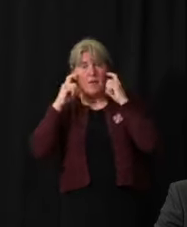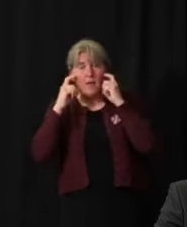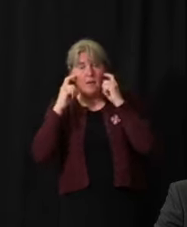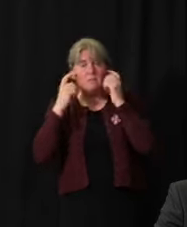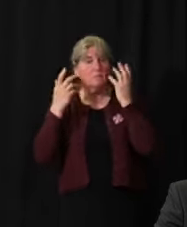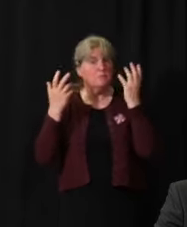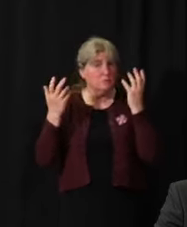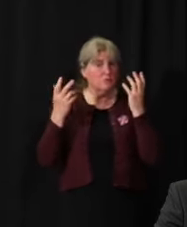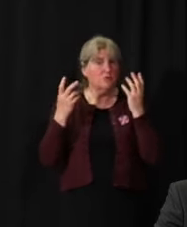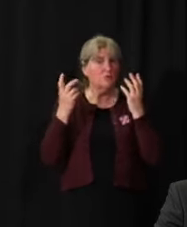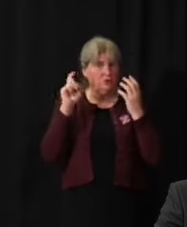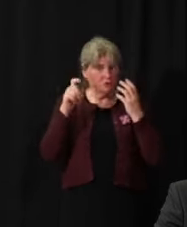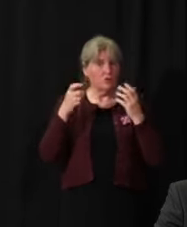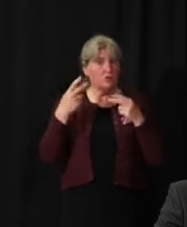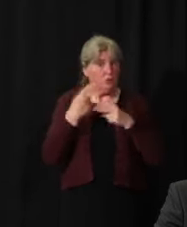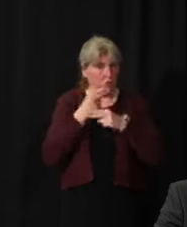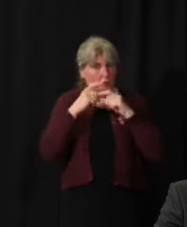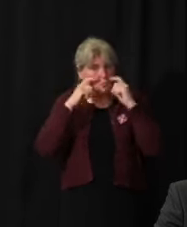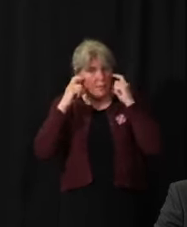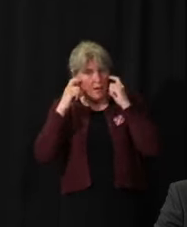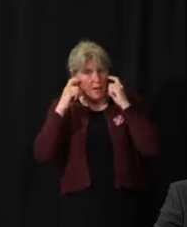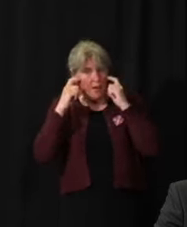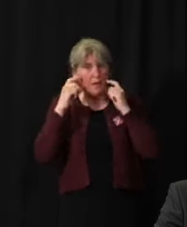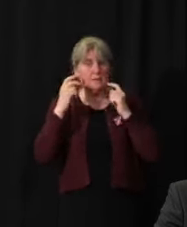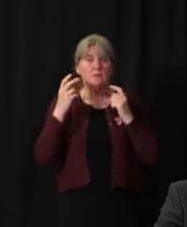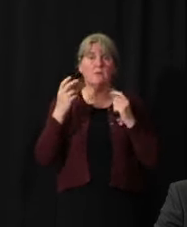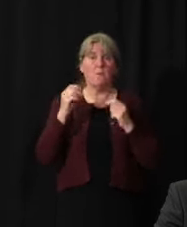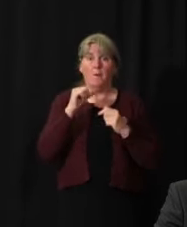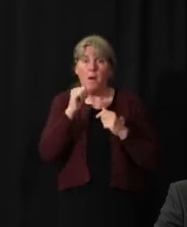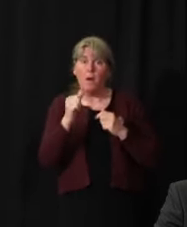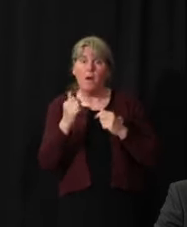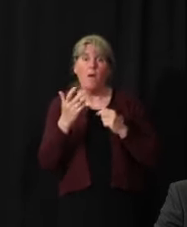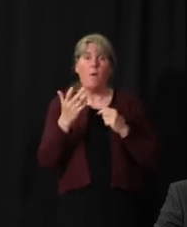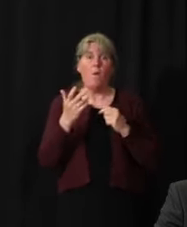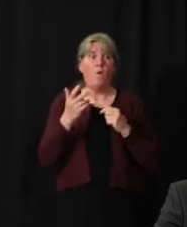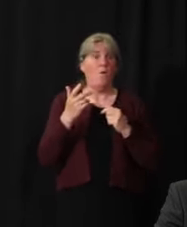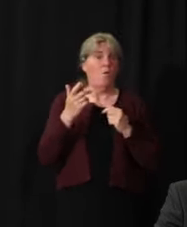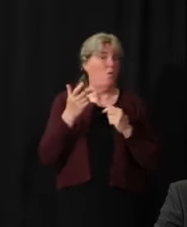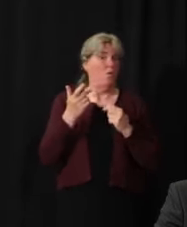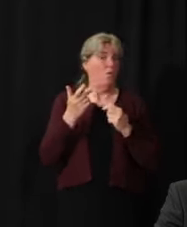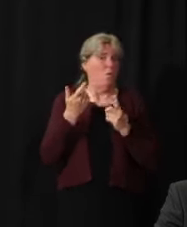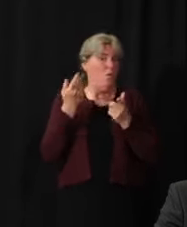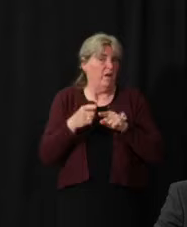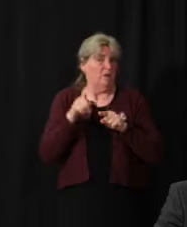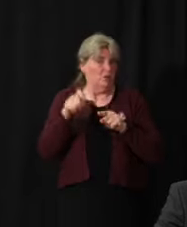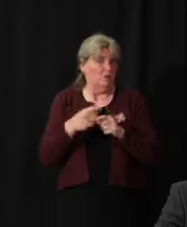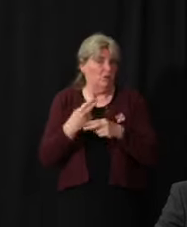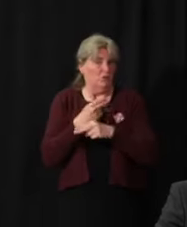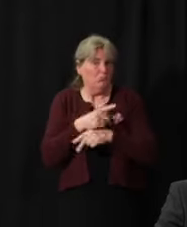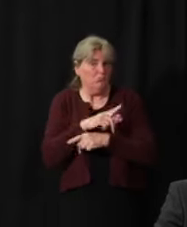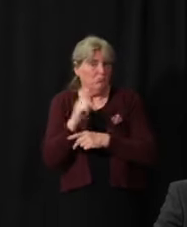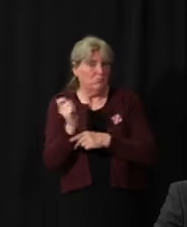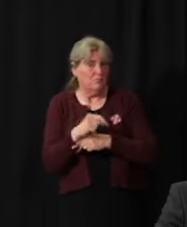recently around mask leaves, should people be wearing that in Yukon and if so, what should